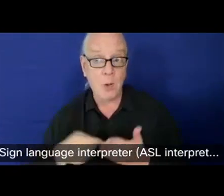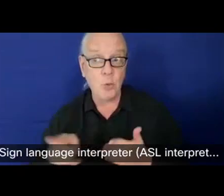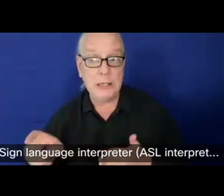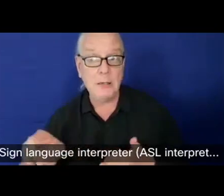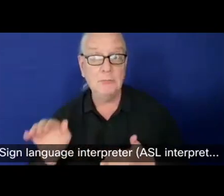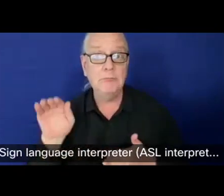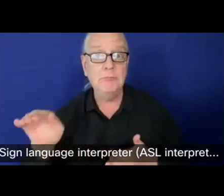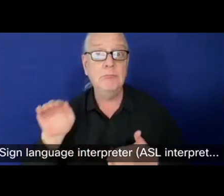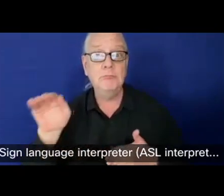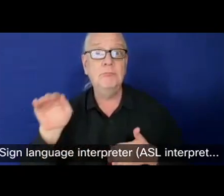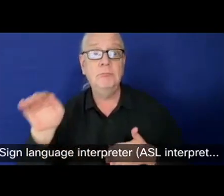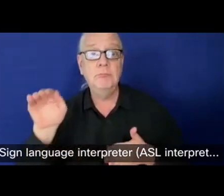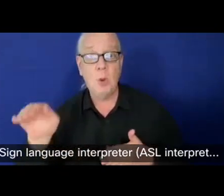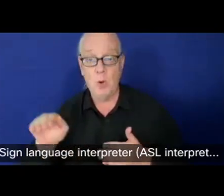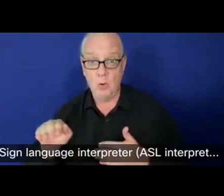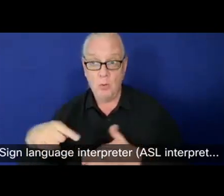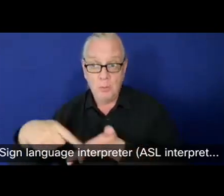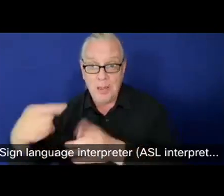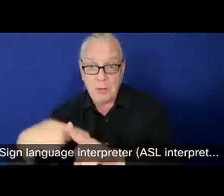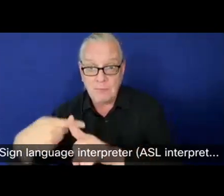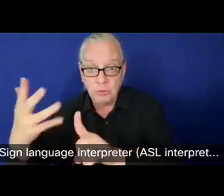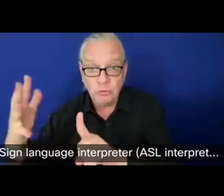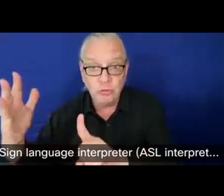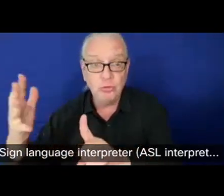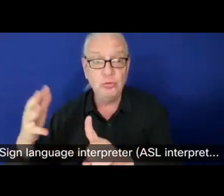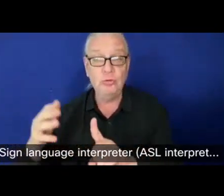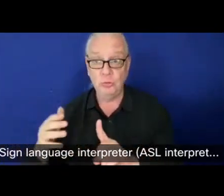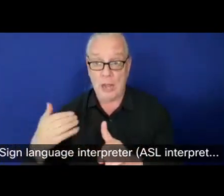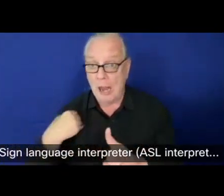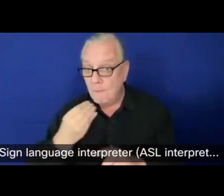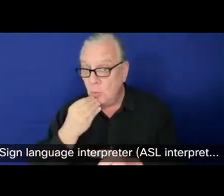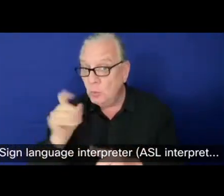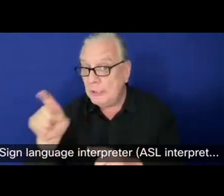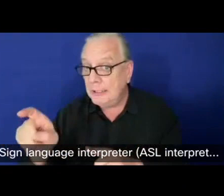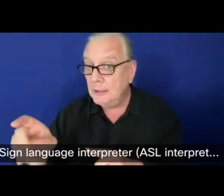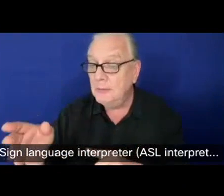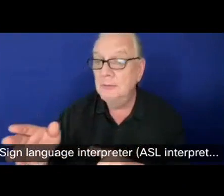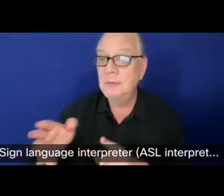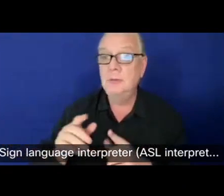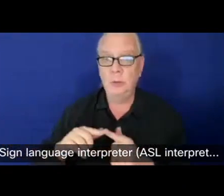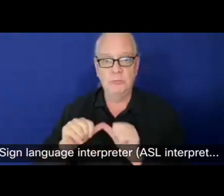right? That your rent is being paid, that you have the food resources that you need in order to be able to take care of